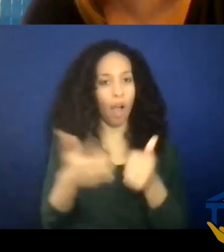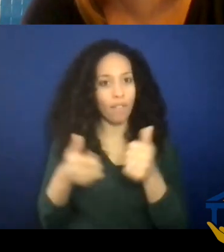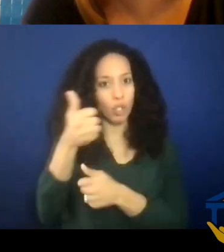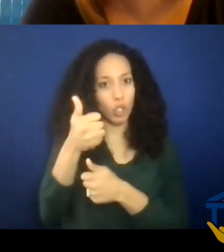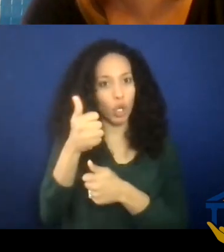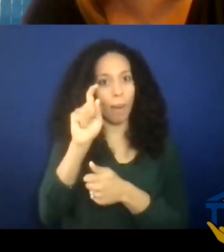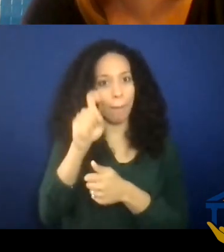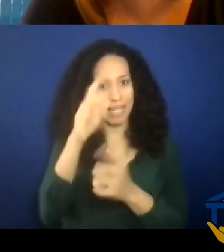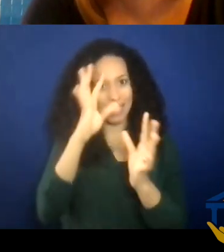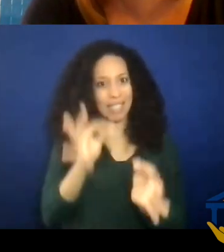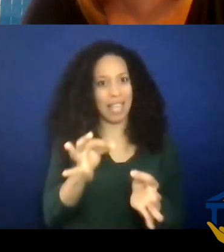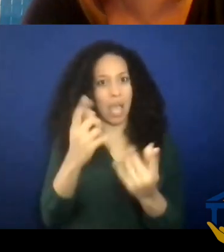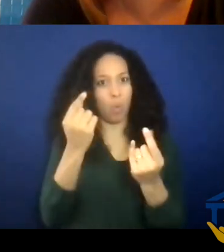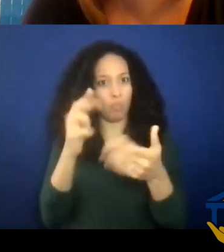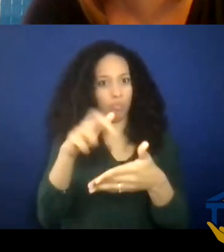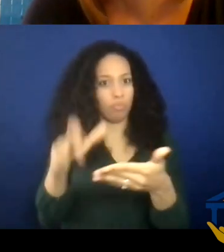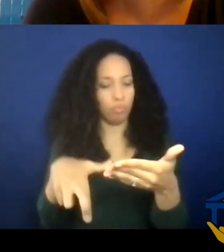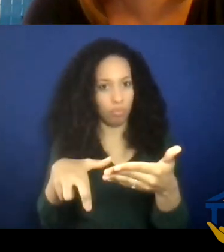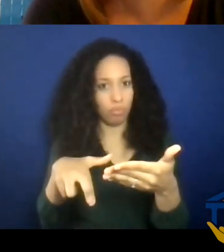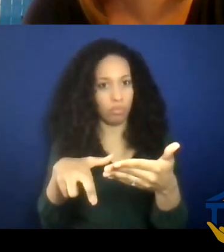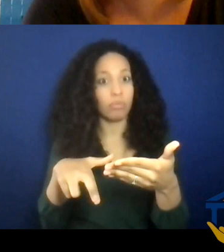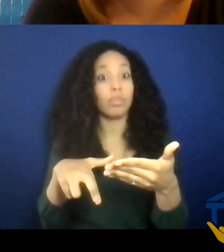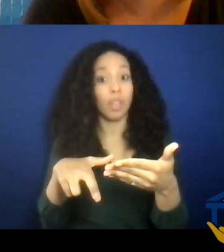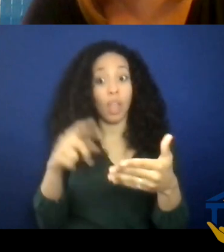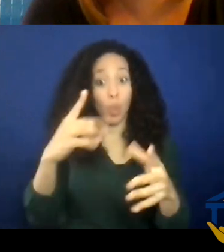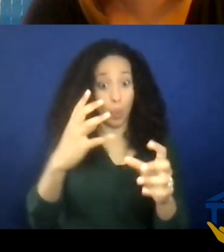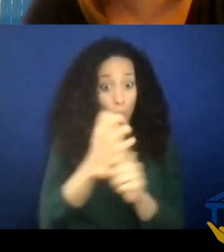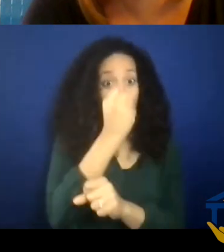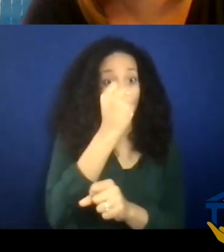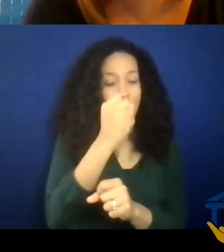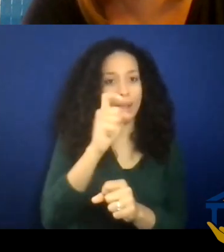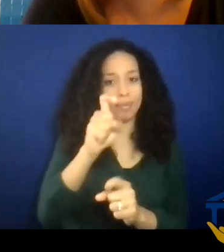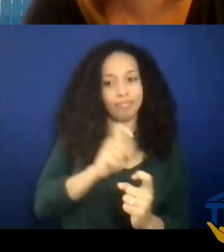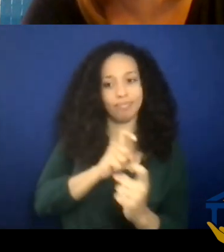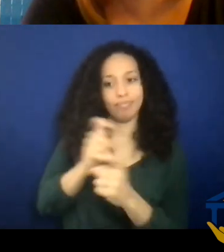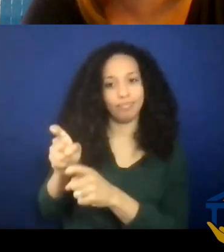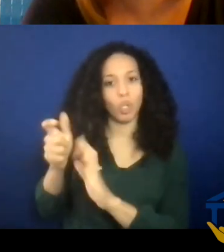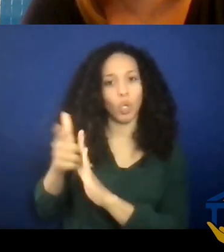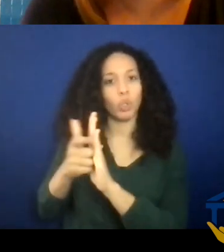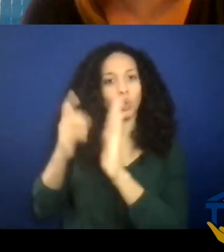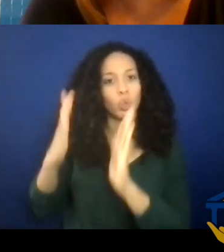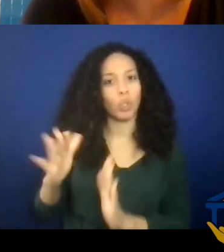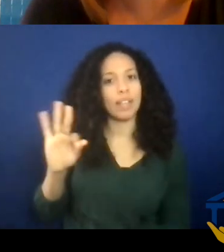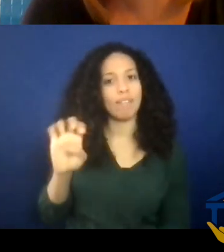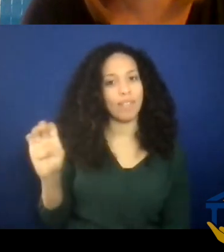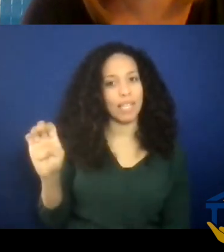that attorney can be awarded attorneys fees for their time. In the case of reimbursement of the